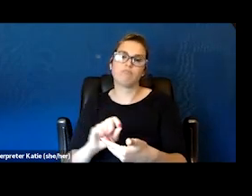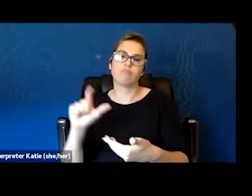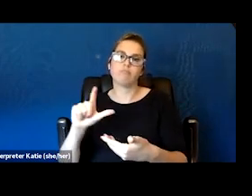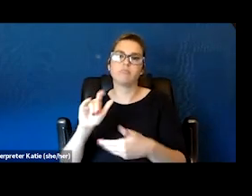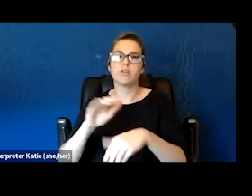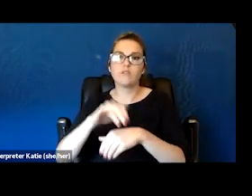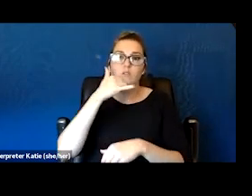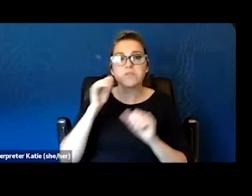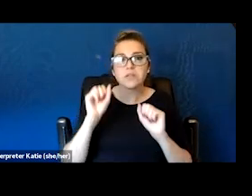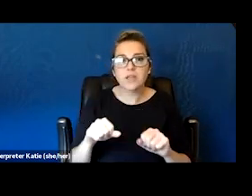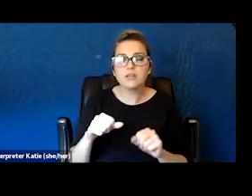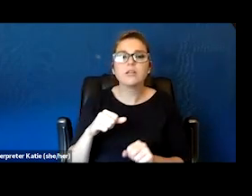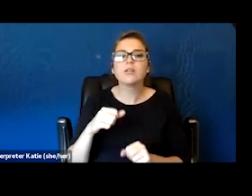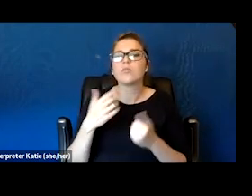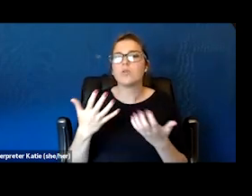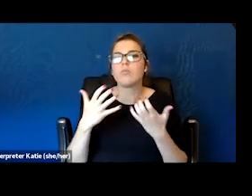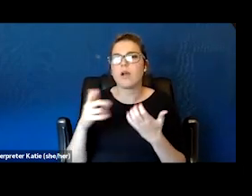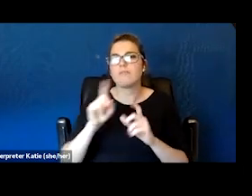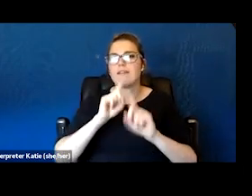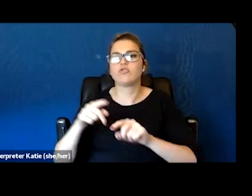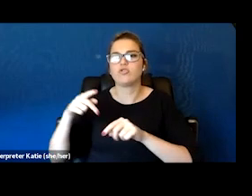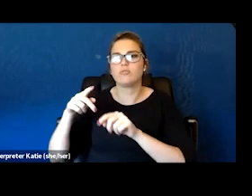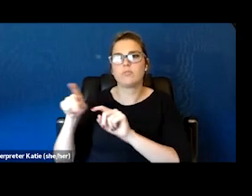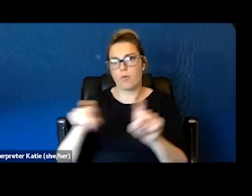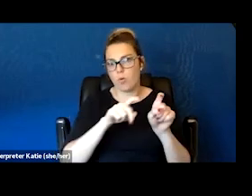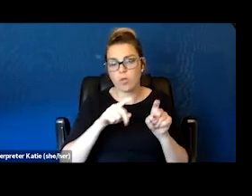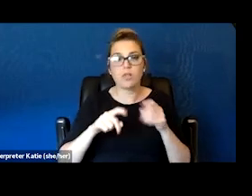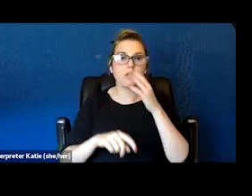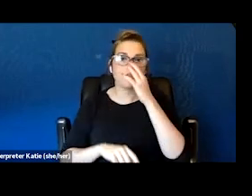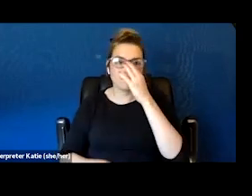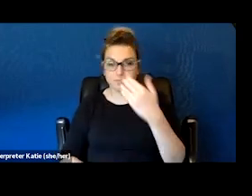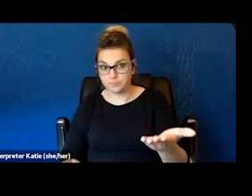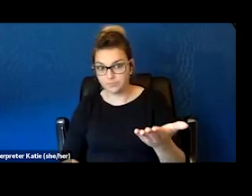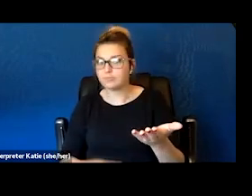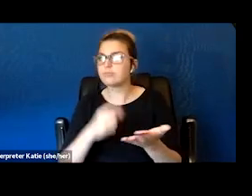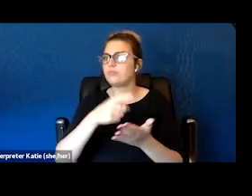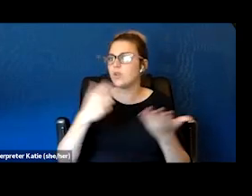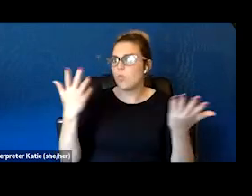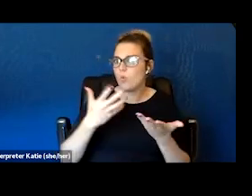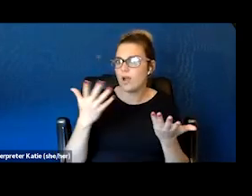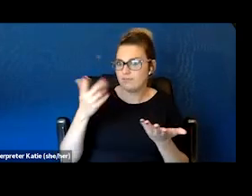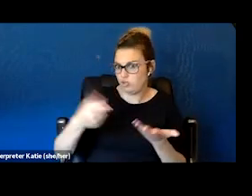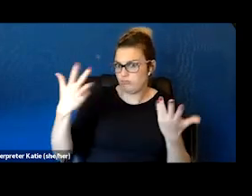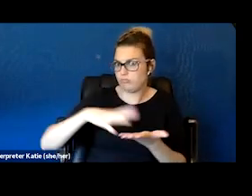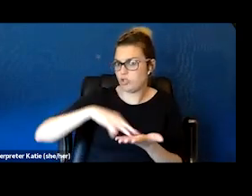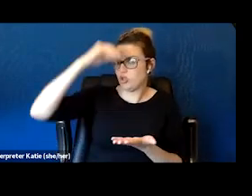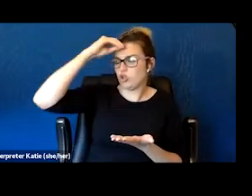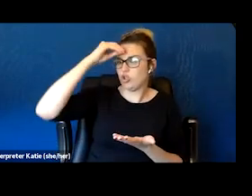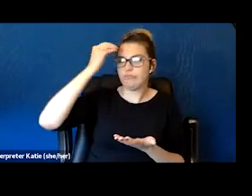What's one thing you'll take into your work based on what was shared today? It's always really great to hear from you. We have such great participation in these webinars,